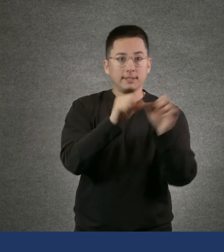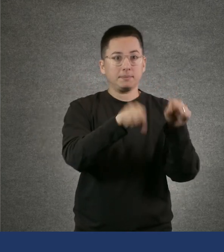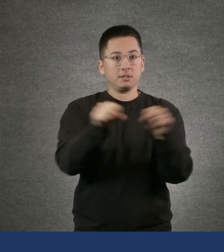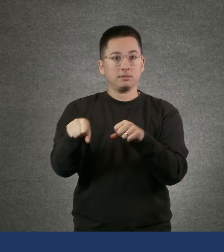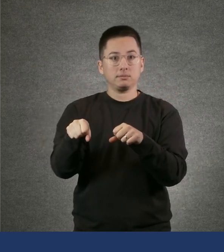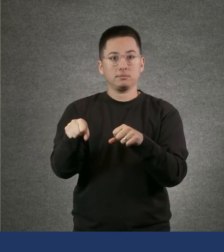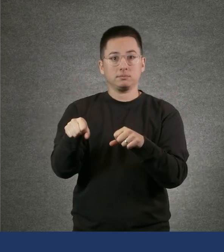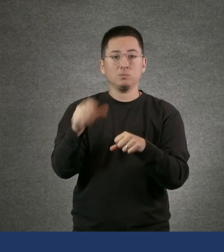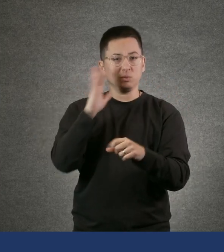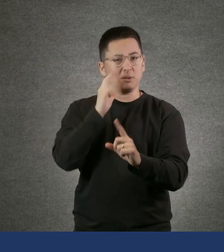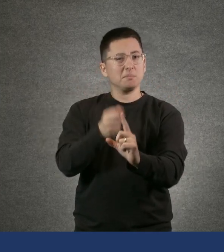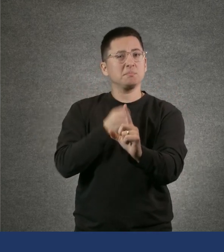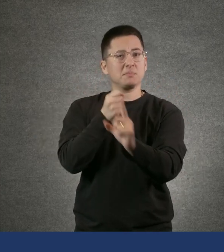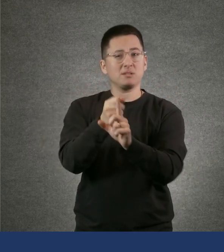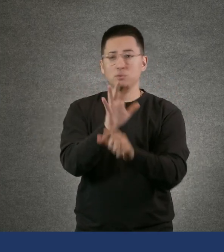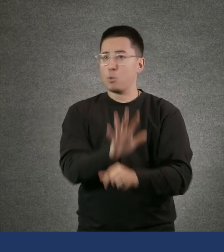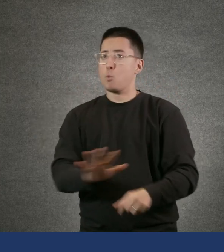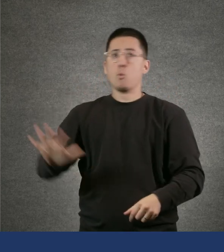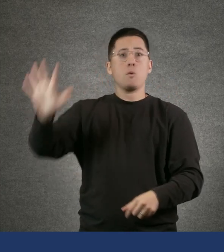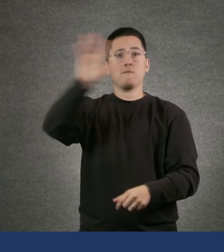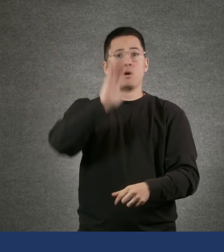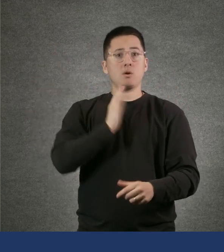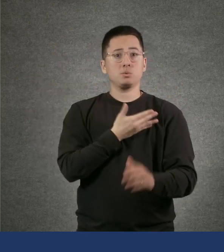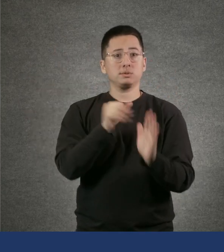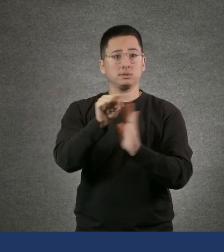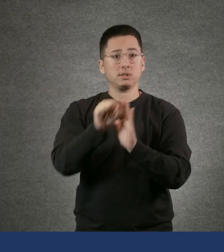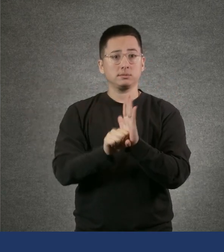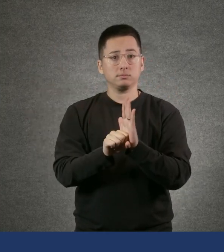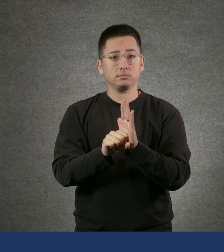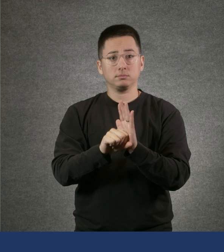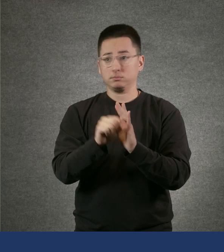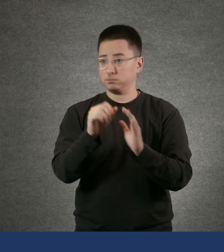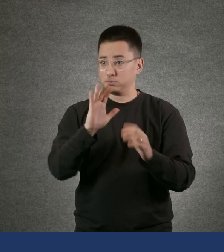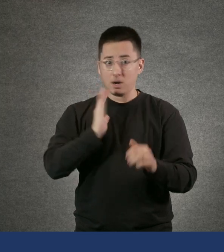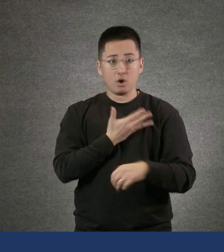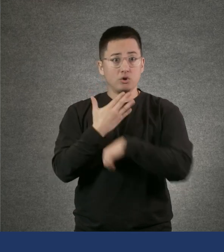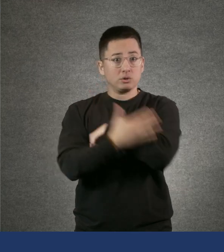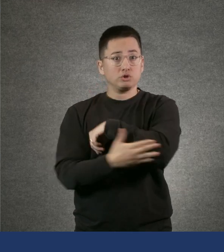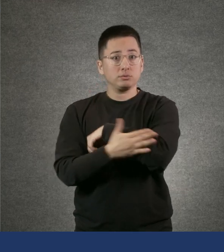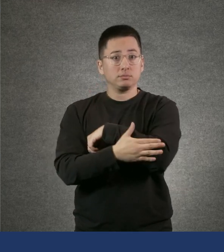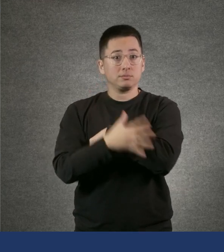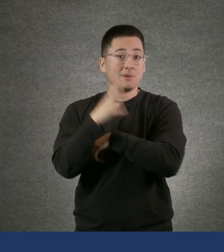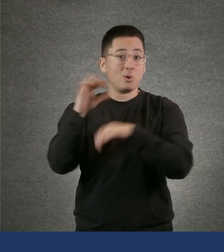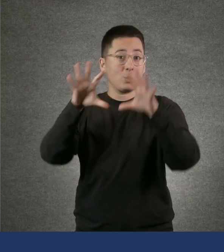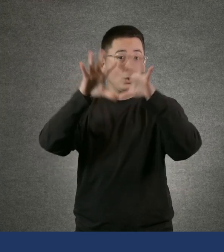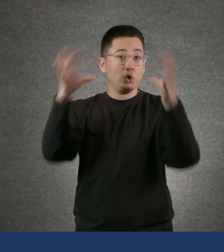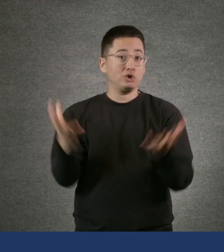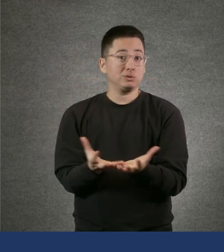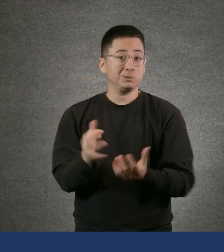of all abilities is going to be impacted throughout our state,